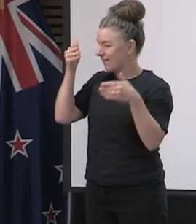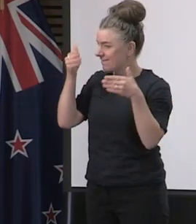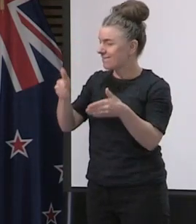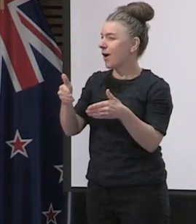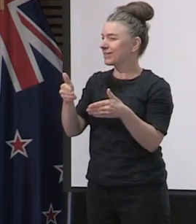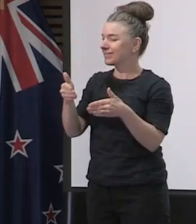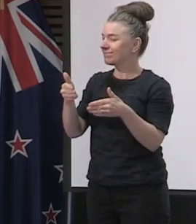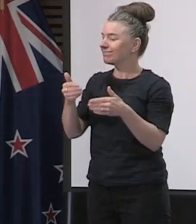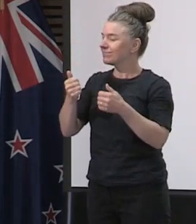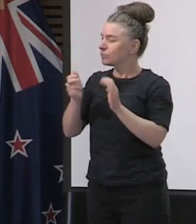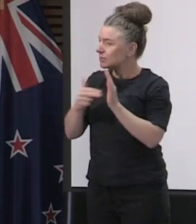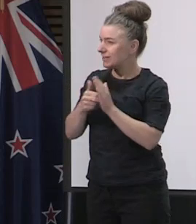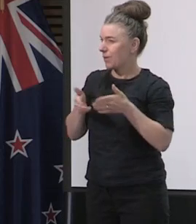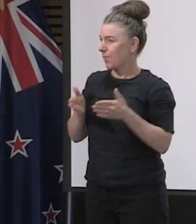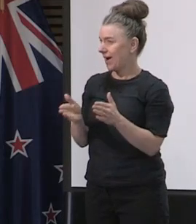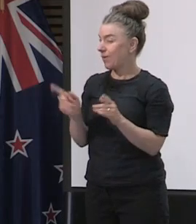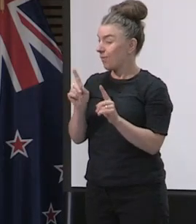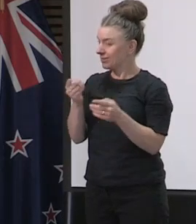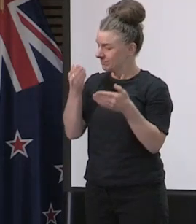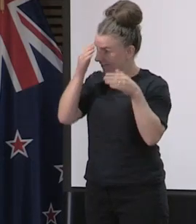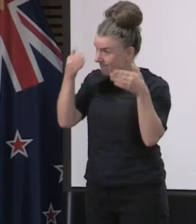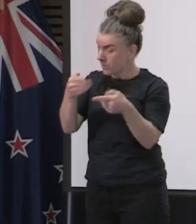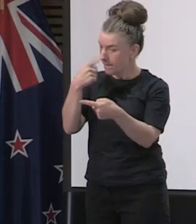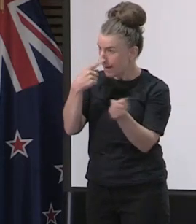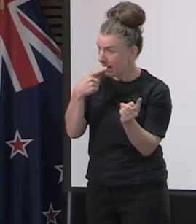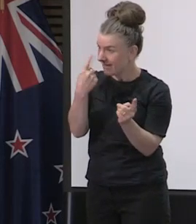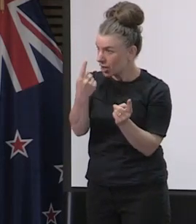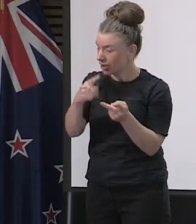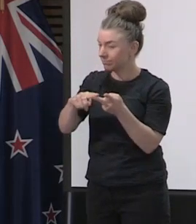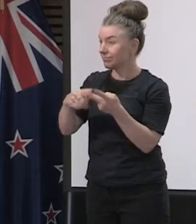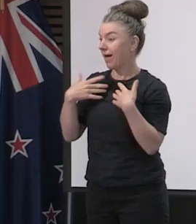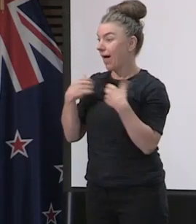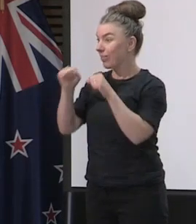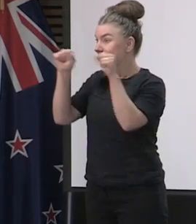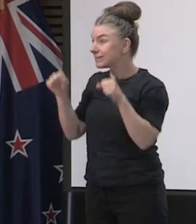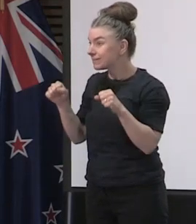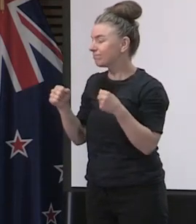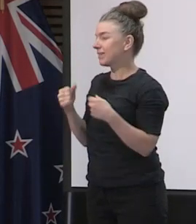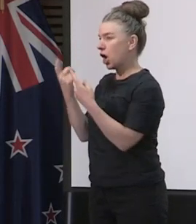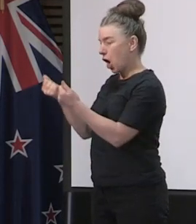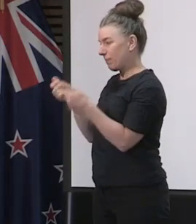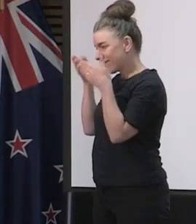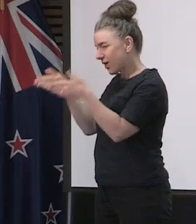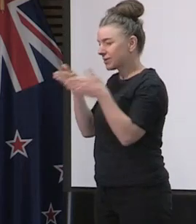do we need one. When it has come to COVID-19, we have